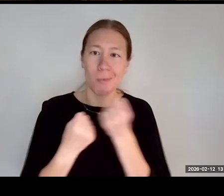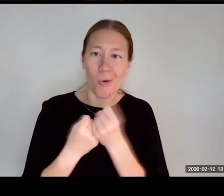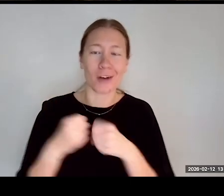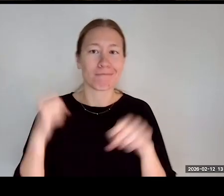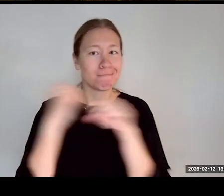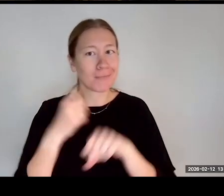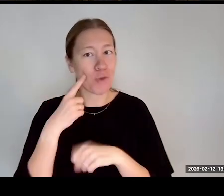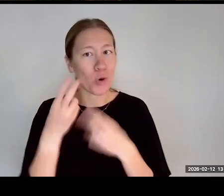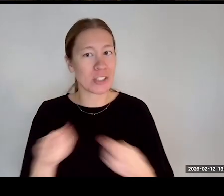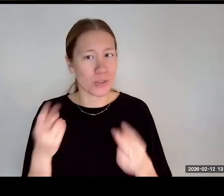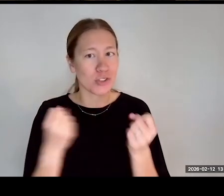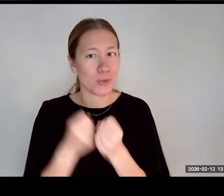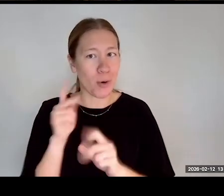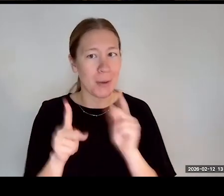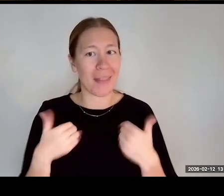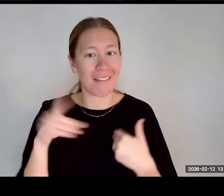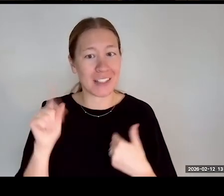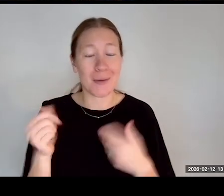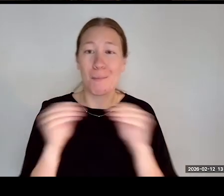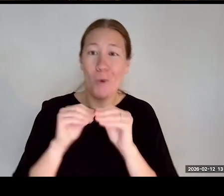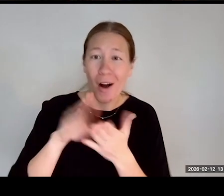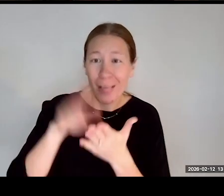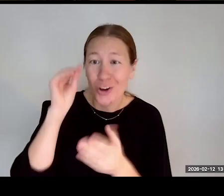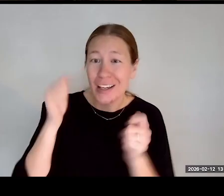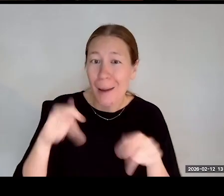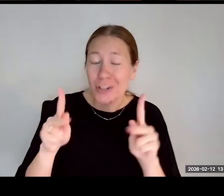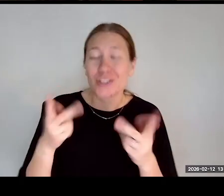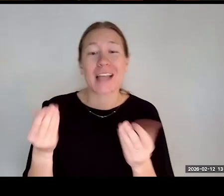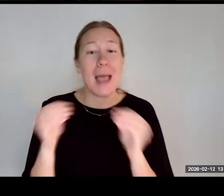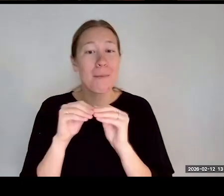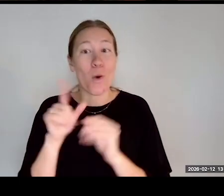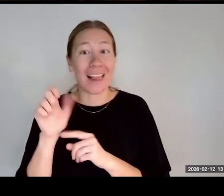and that there's more learning opportunities, and the link to our YouTube channel where this recording will be posted.